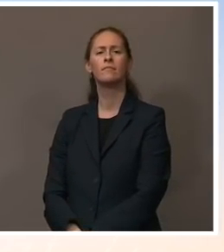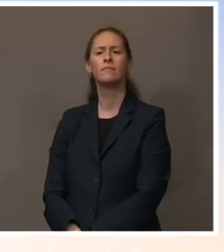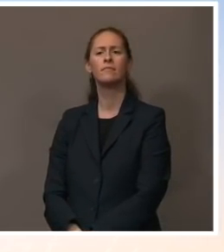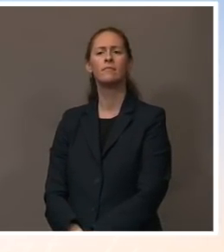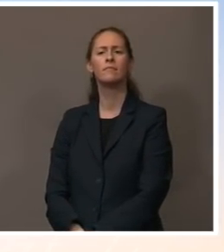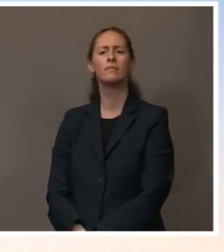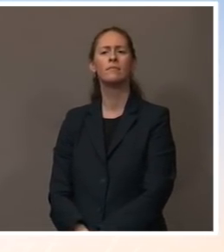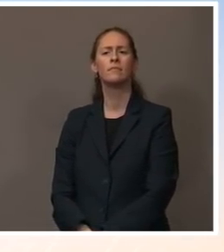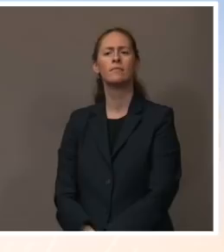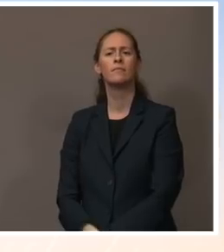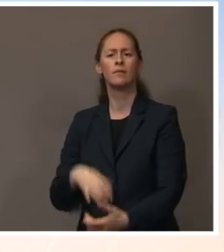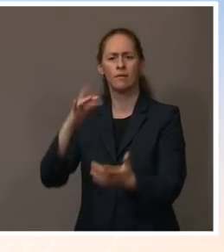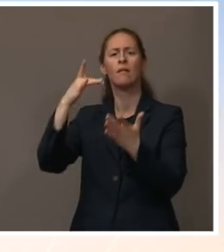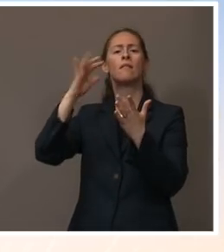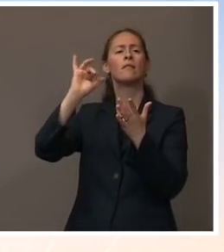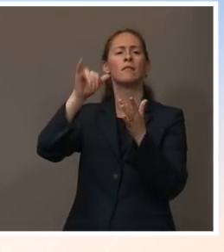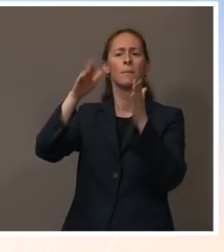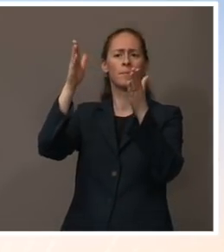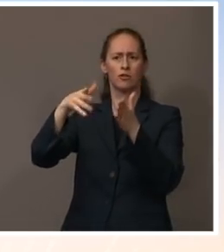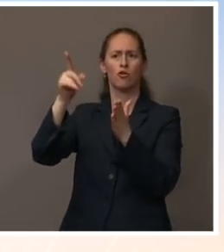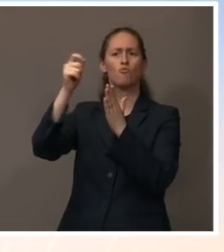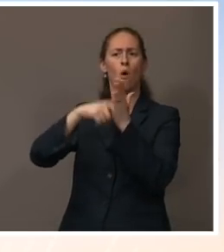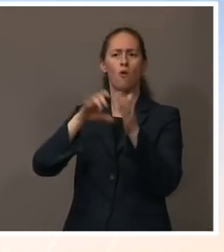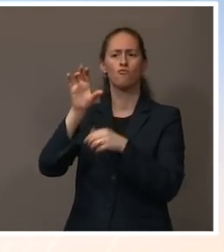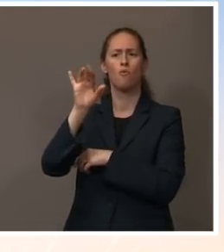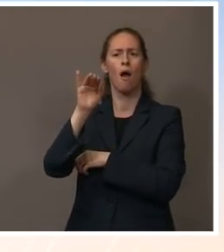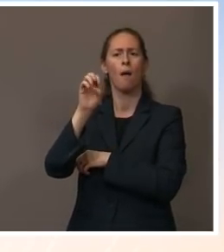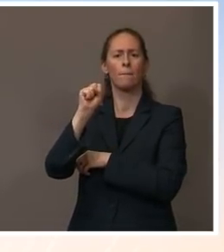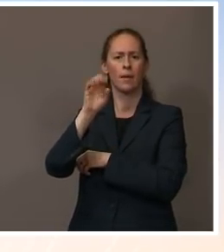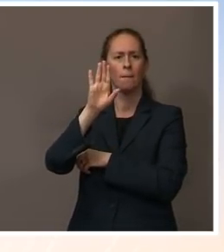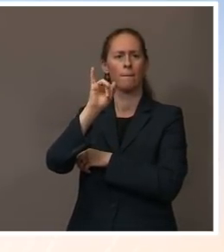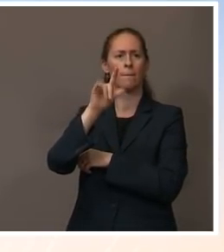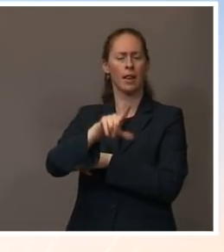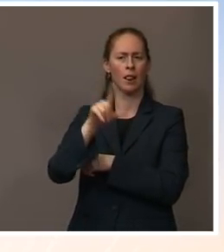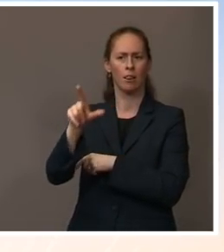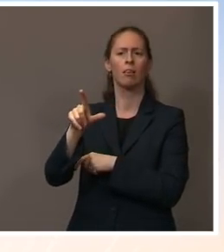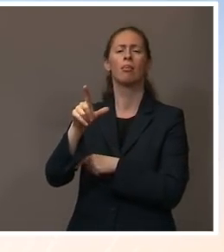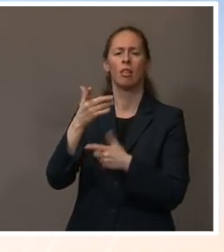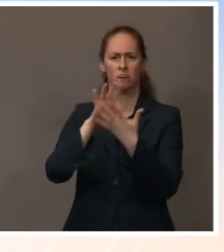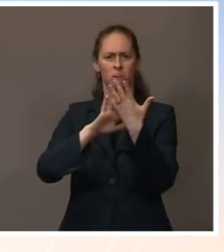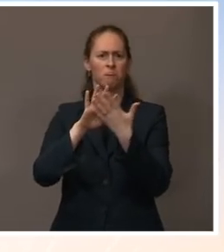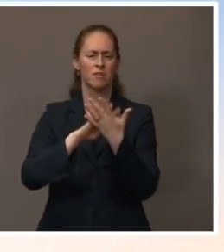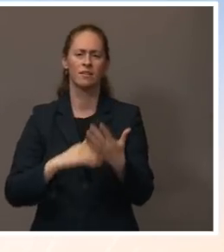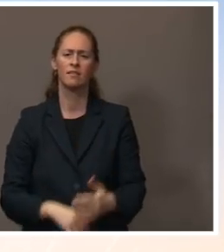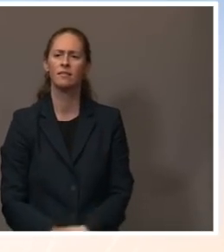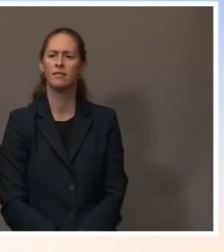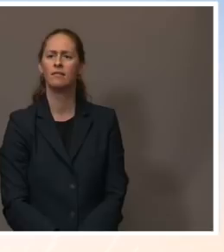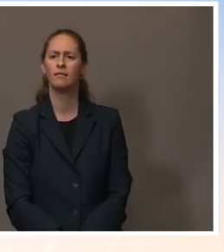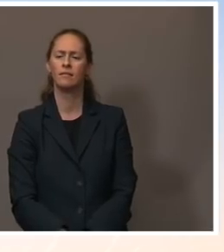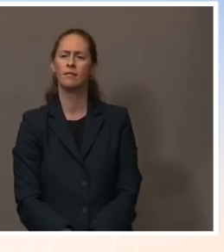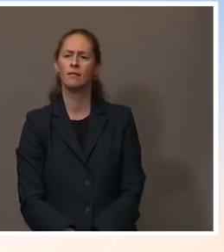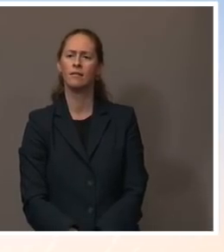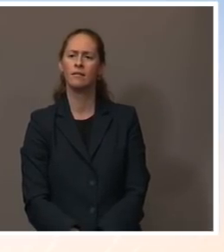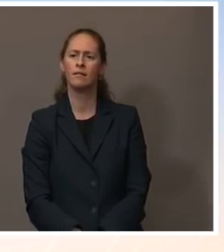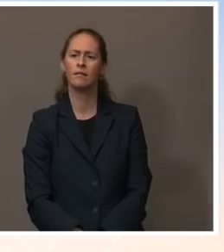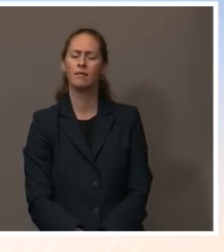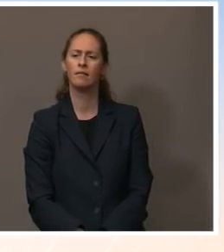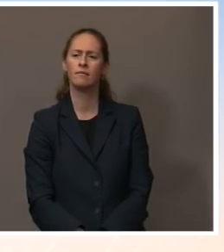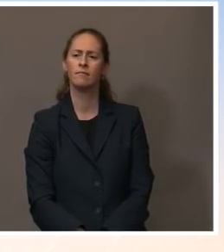that might be the same or different? Ms. Psaki: Mm-hmm. Well, I would say, first, on the campaign: The President said that some parts of the bill worked